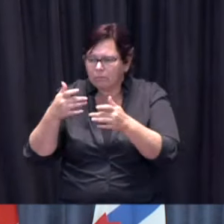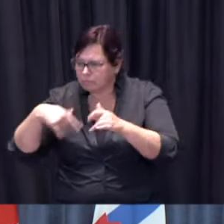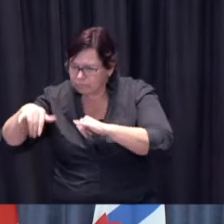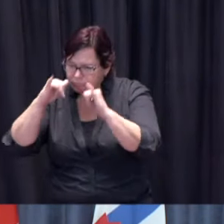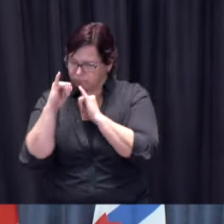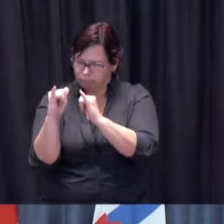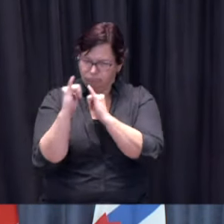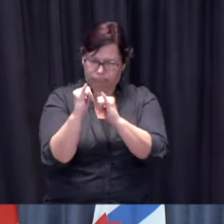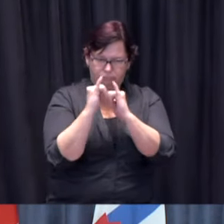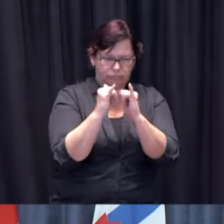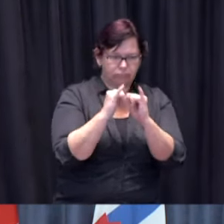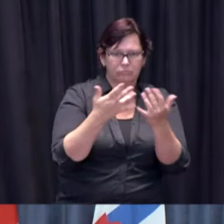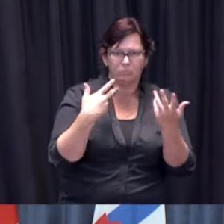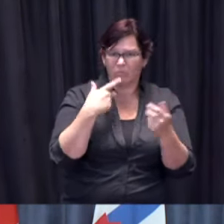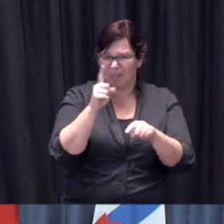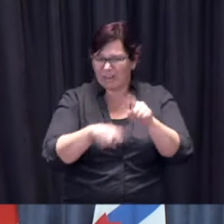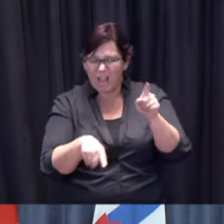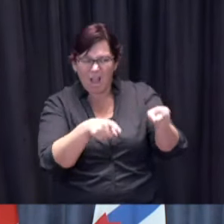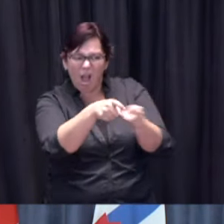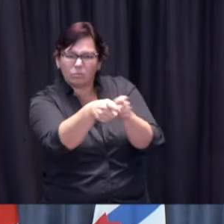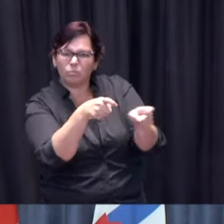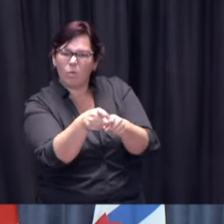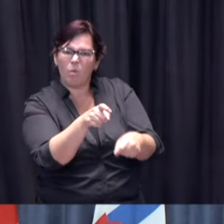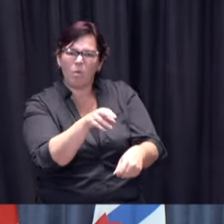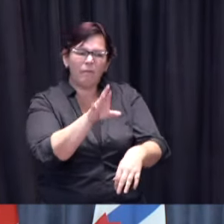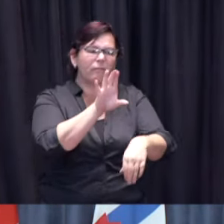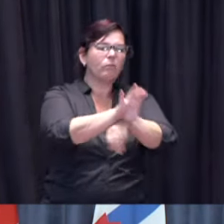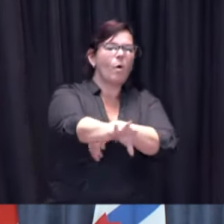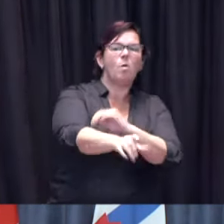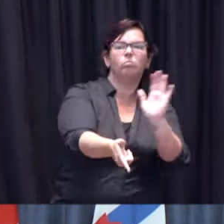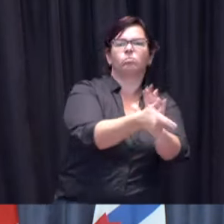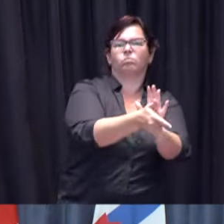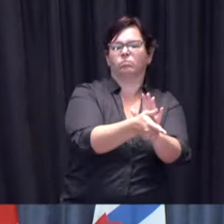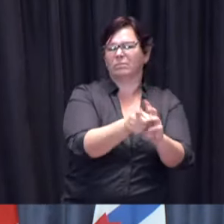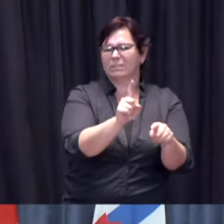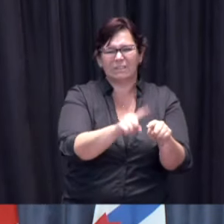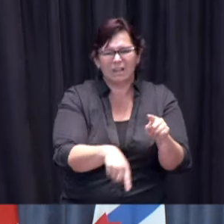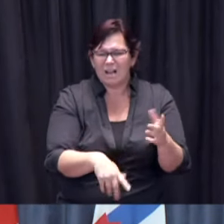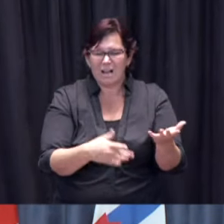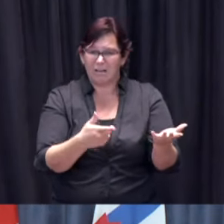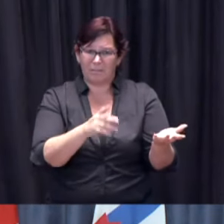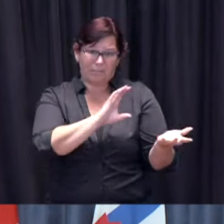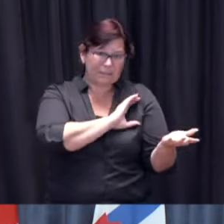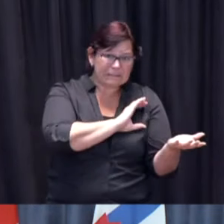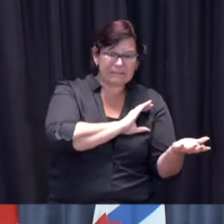part of either the police or by law officers. Law enforcement is not something that is directed by politicians.